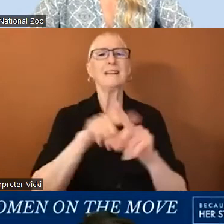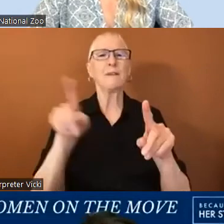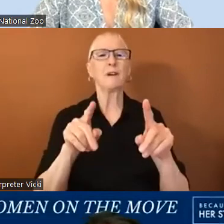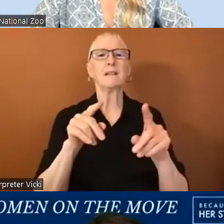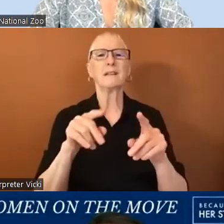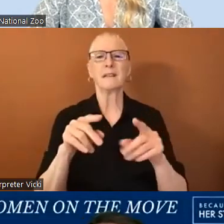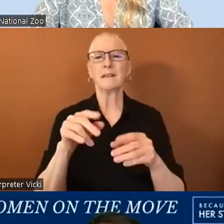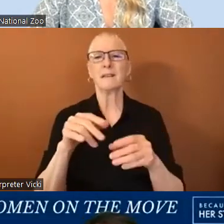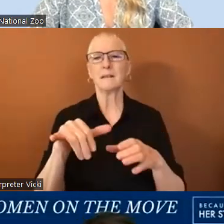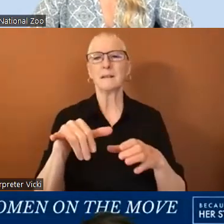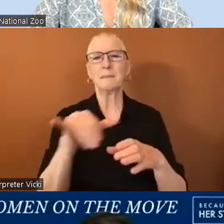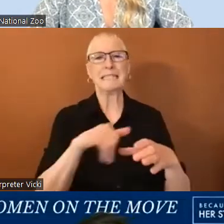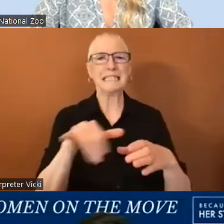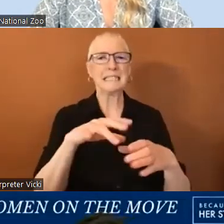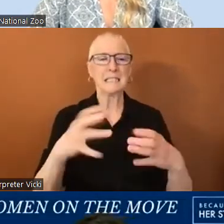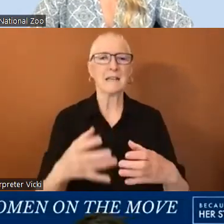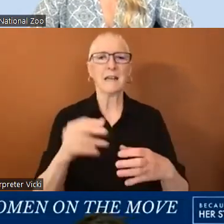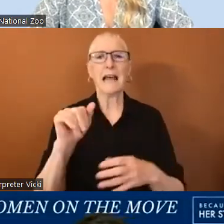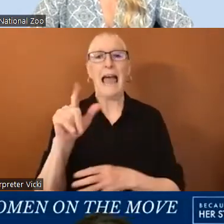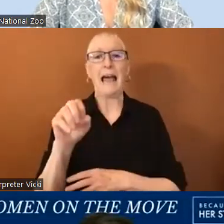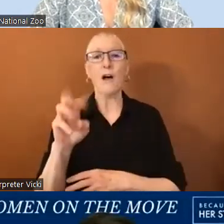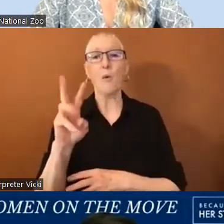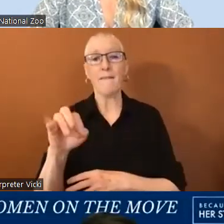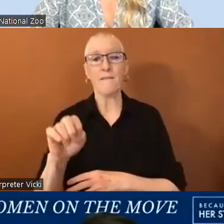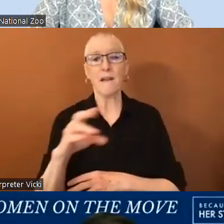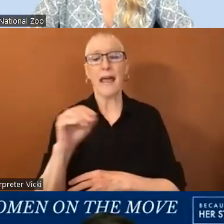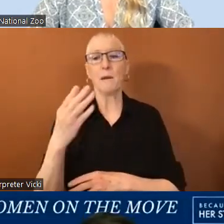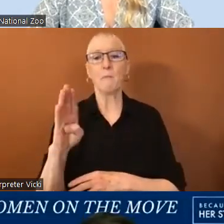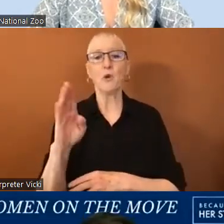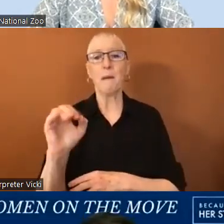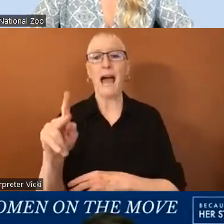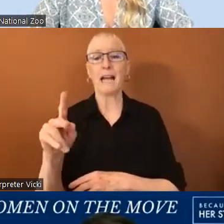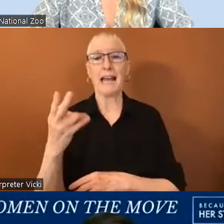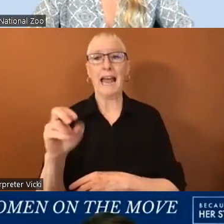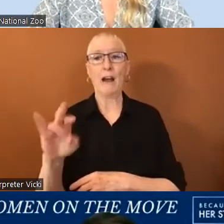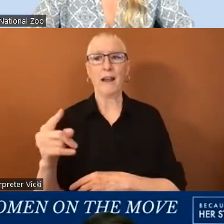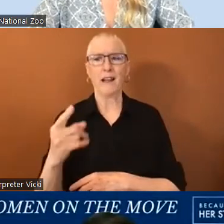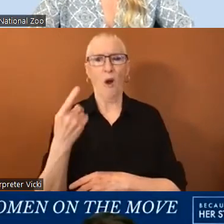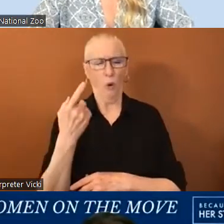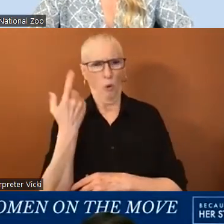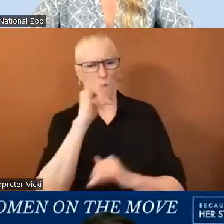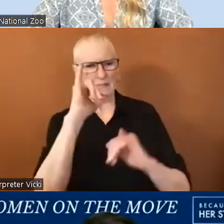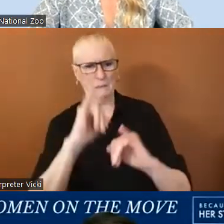look very similar, um, alewife and blueback hearing. >>Shelby: Wow, they look so similar. That's amazing that you